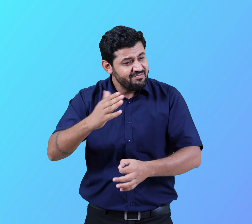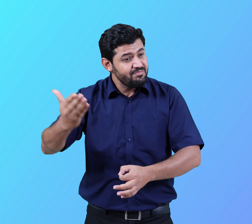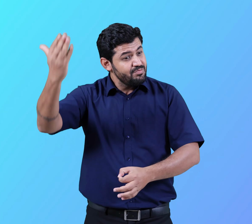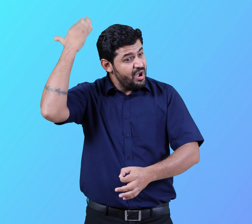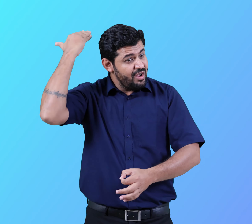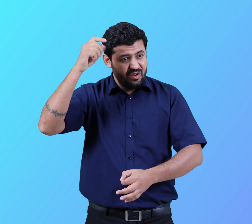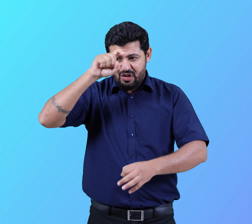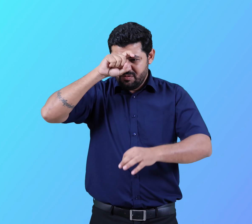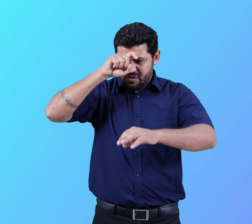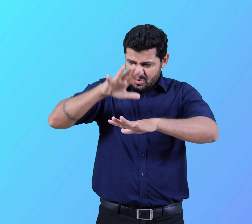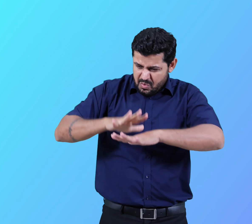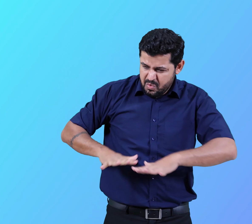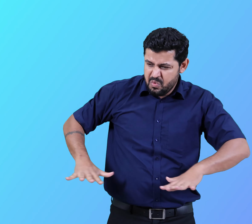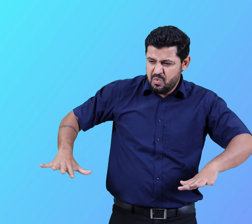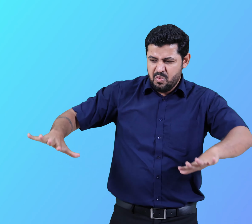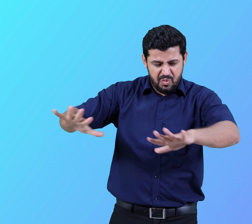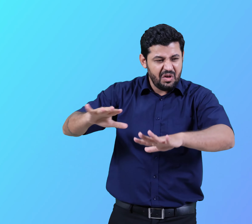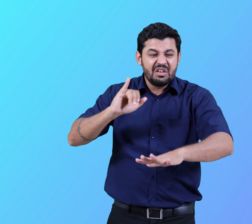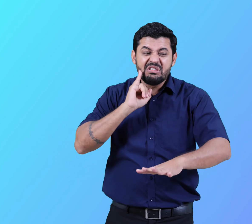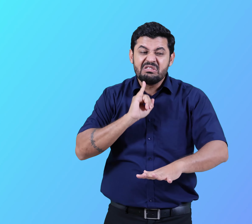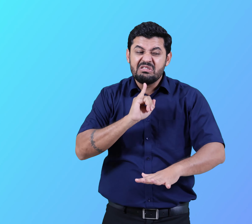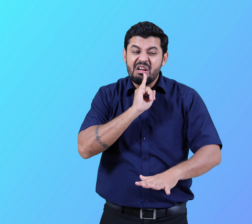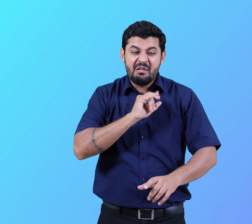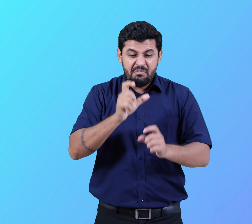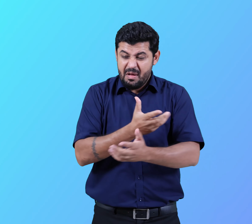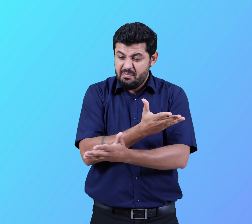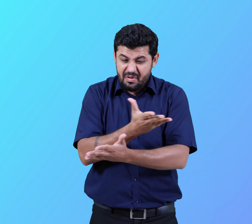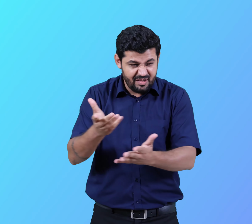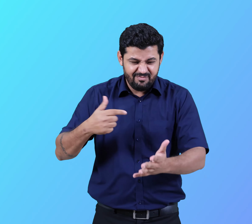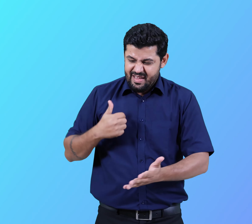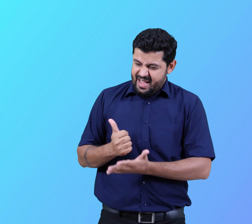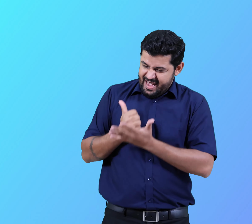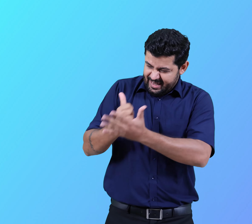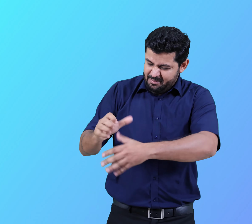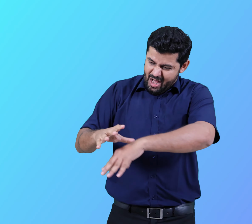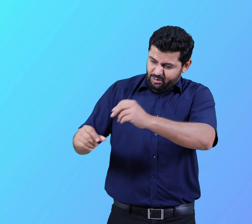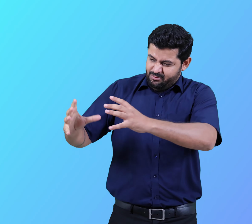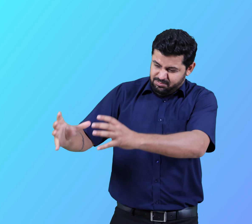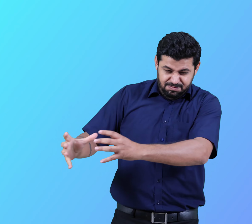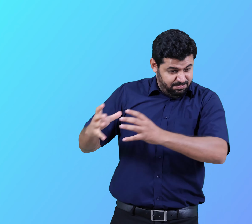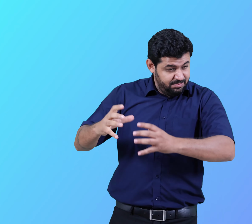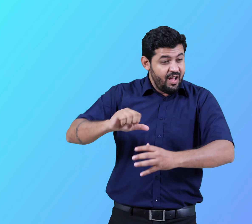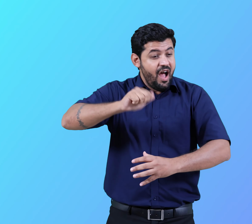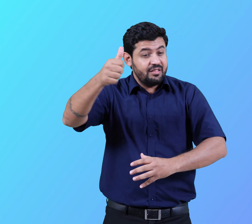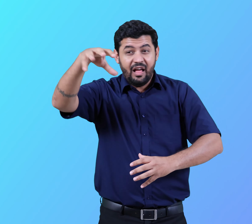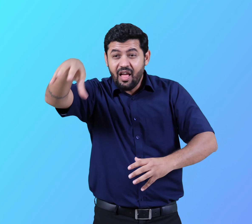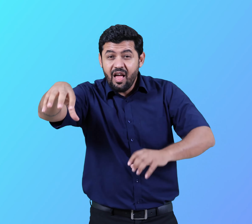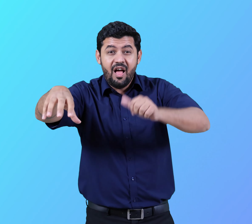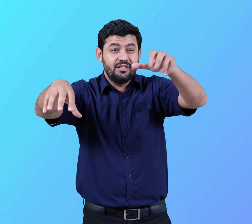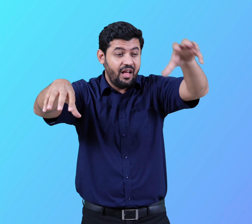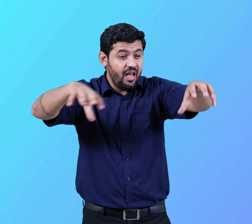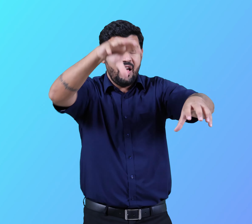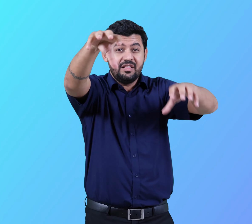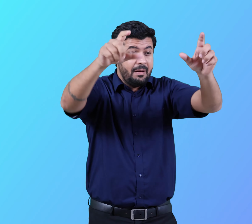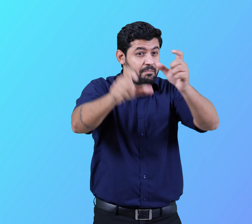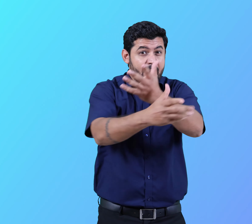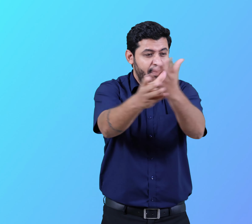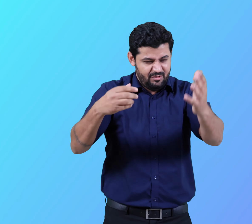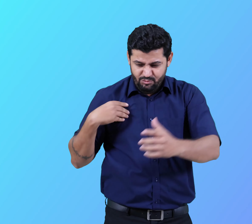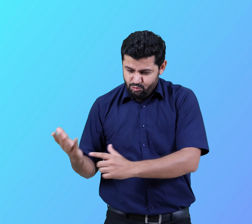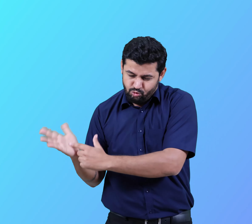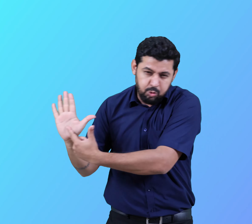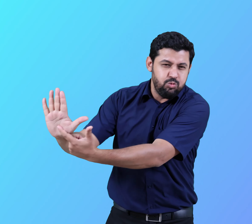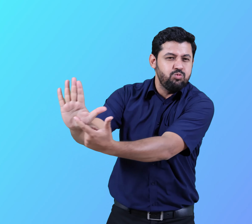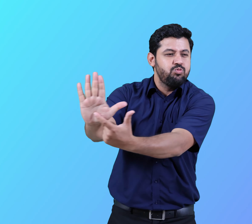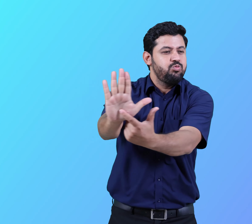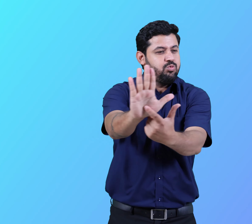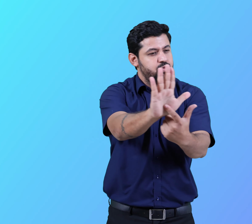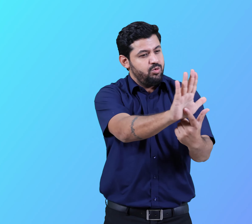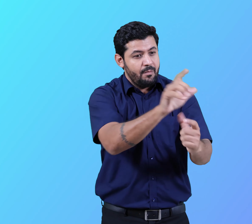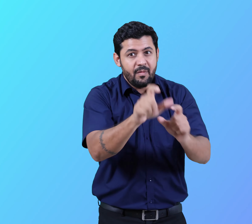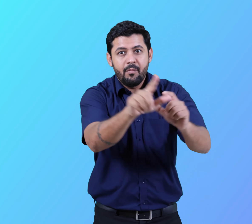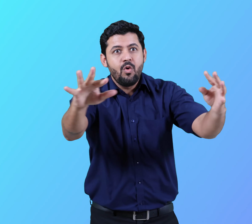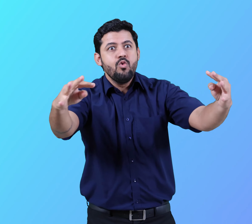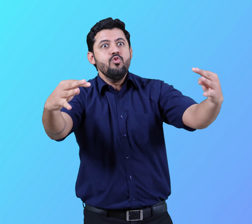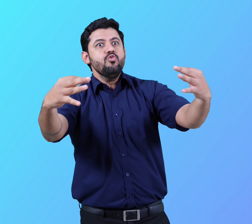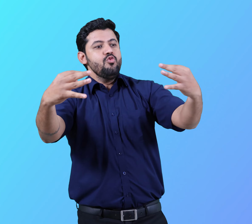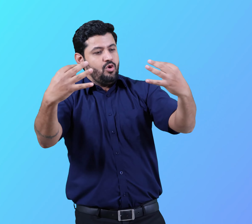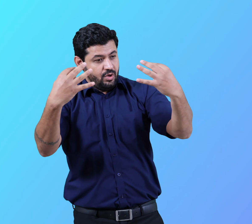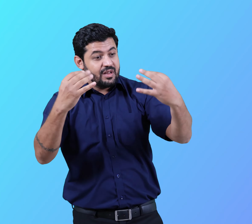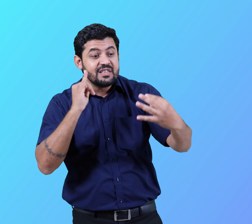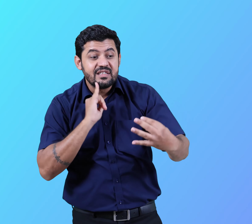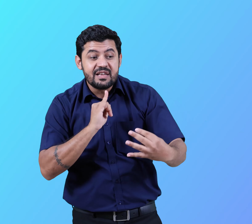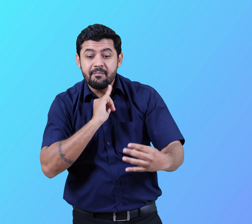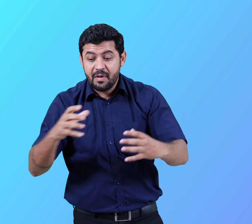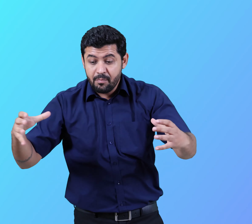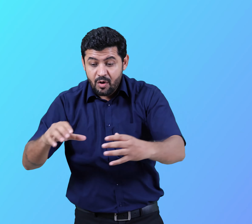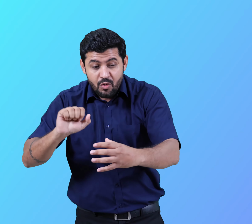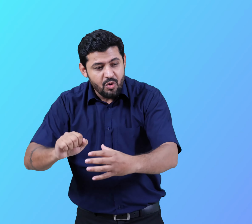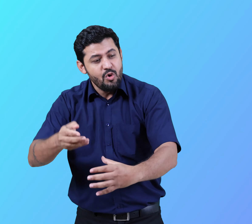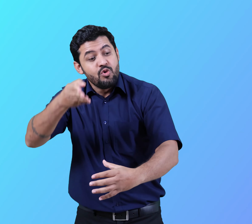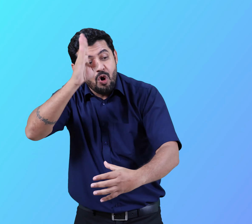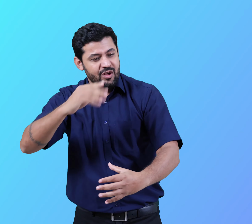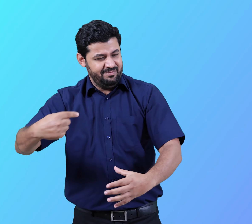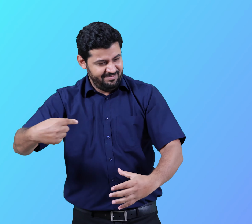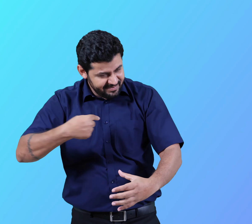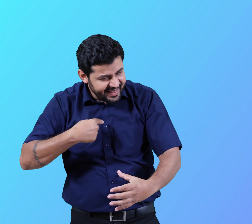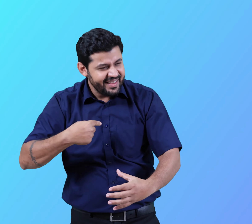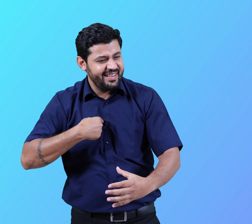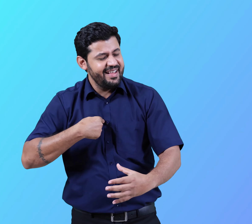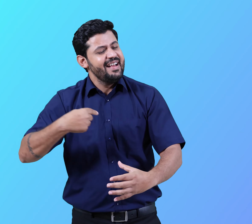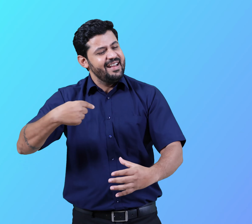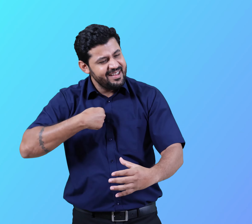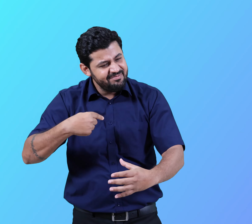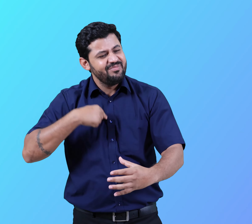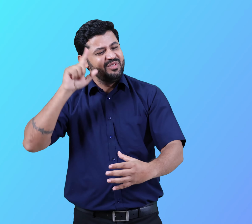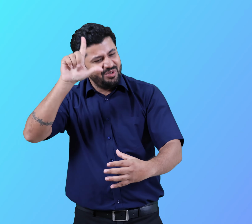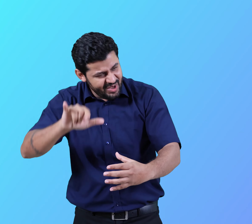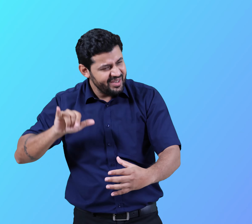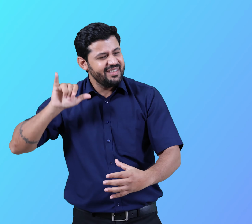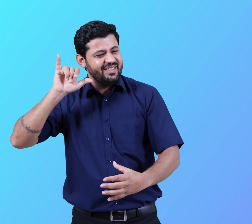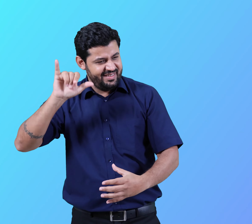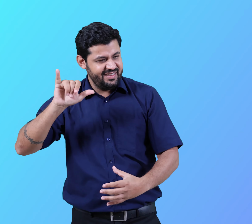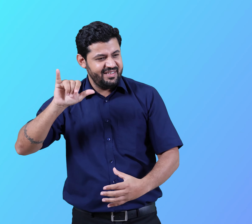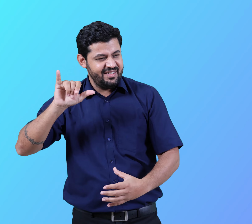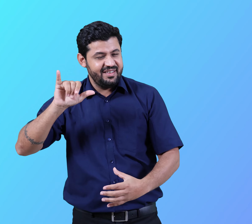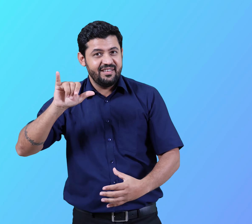I brought their ancestors out of the land of Egypt so that I might be their God. The other nations saw these things. I am the LORD.”